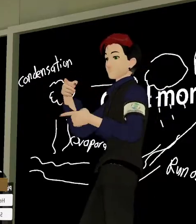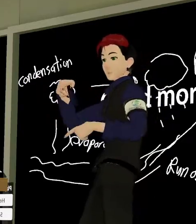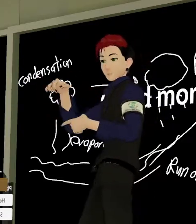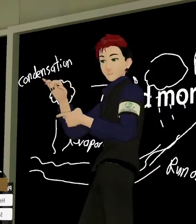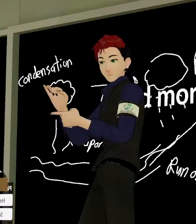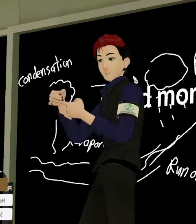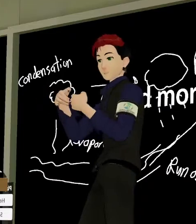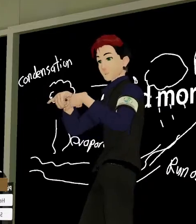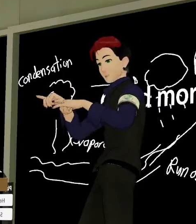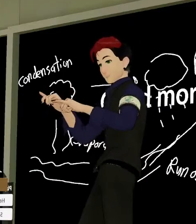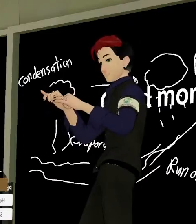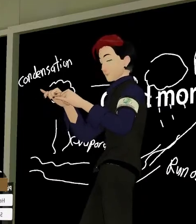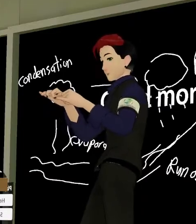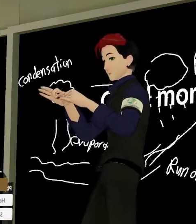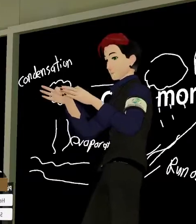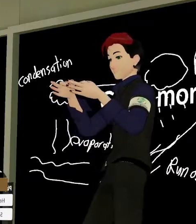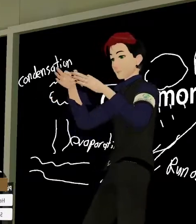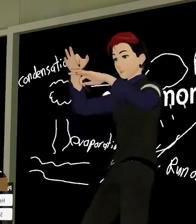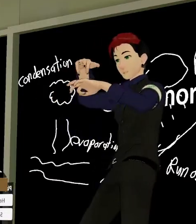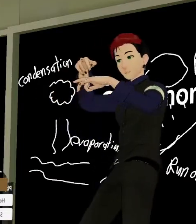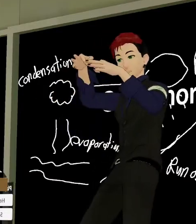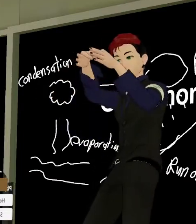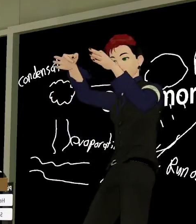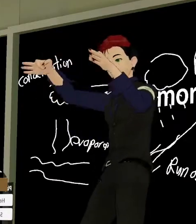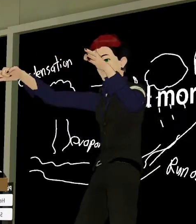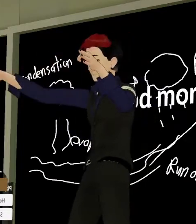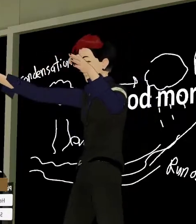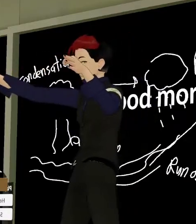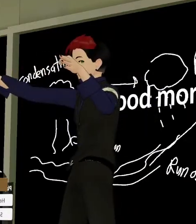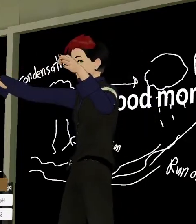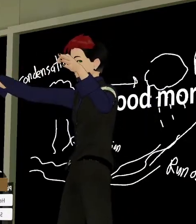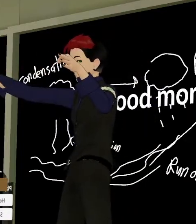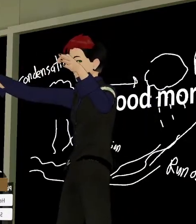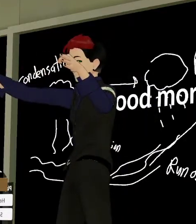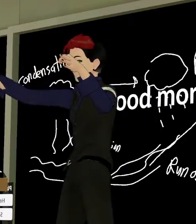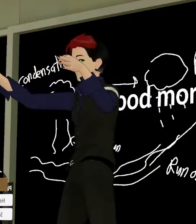but for PSE i'm still signing an english sentence